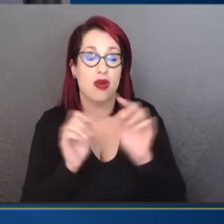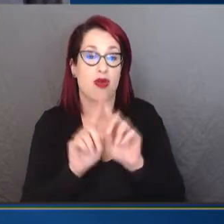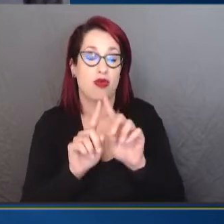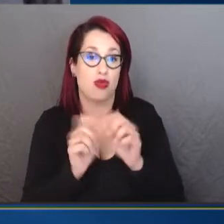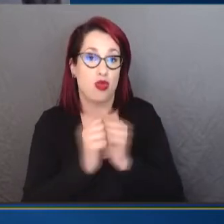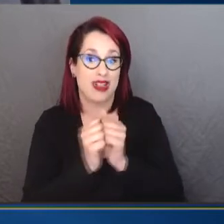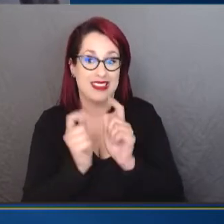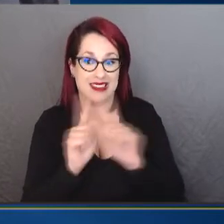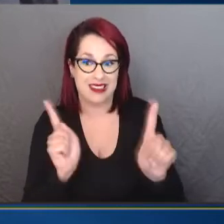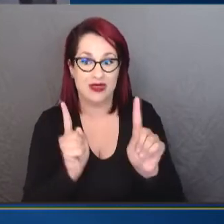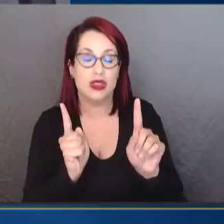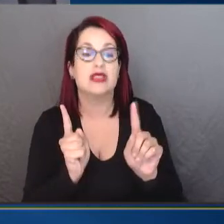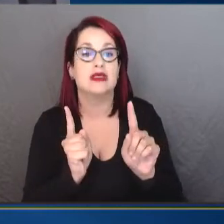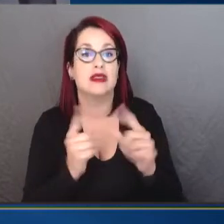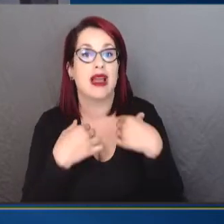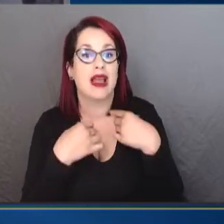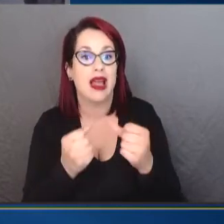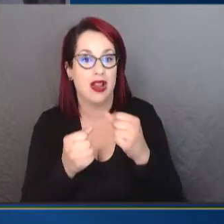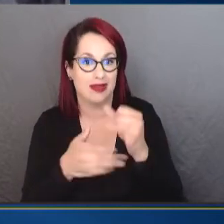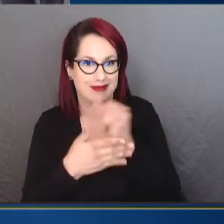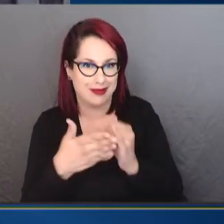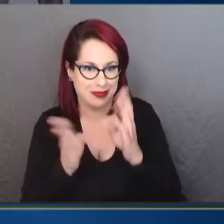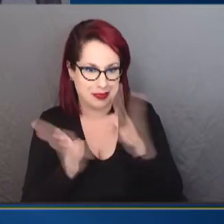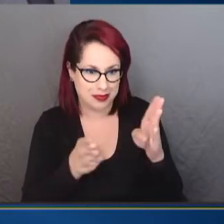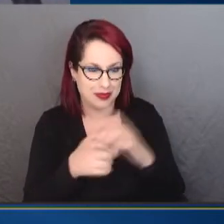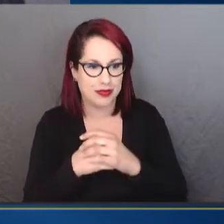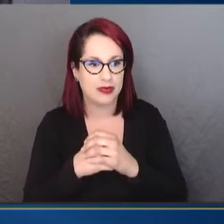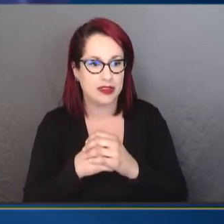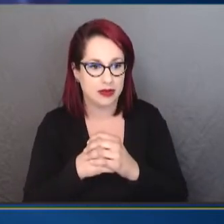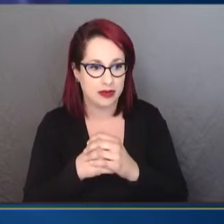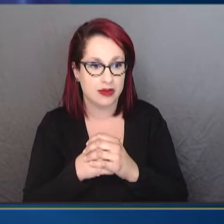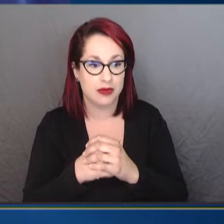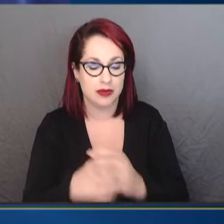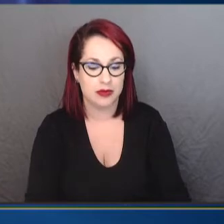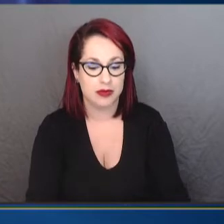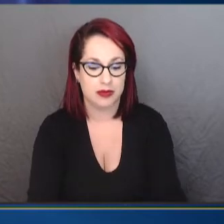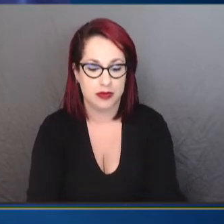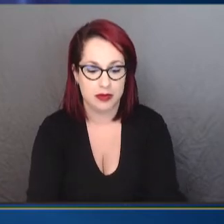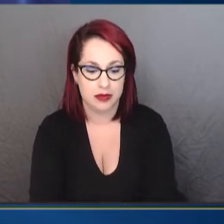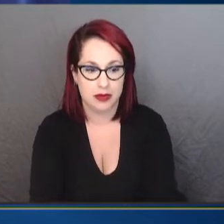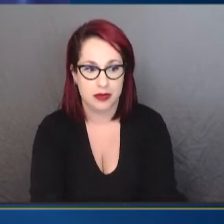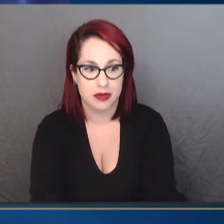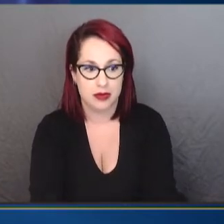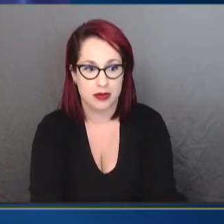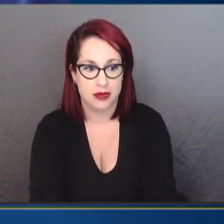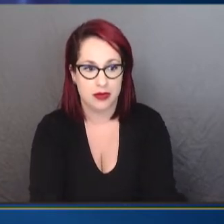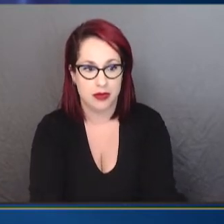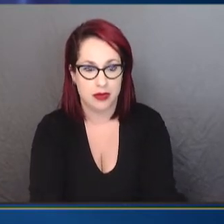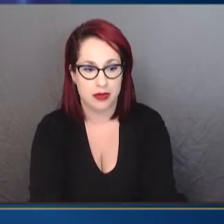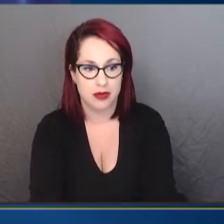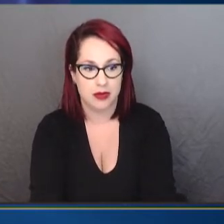Marvin Figueroa: